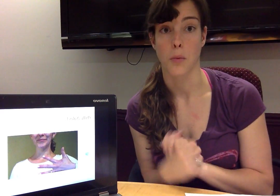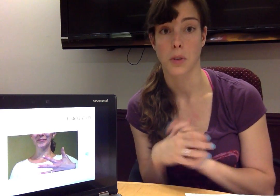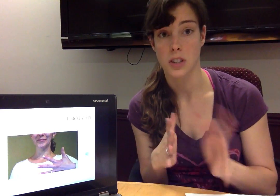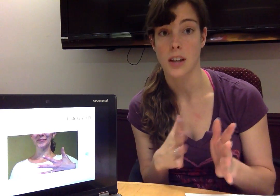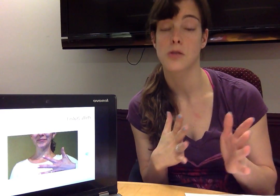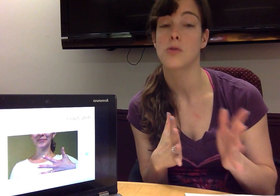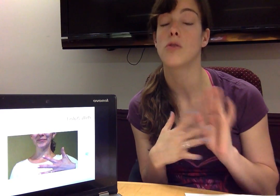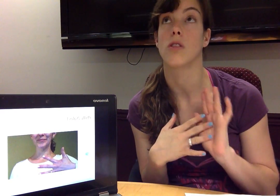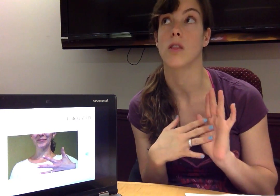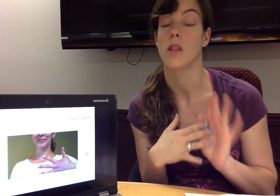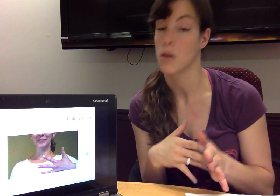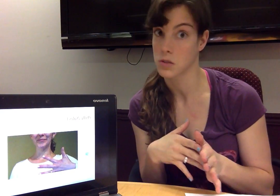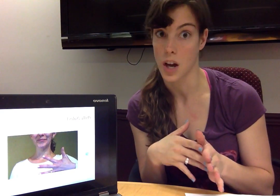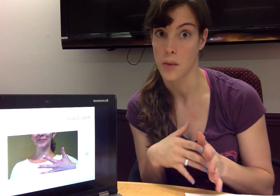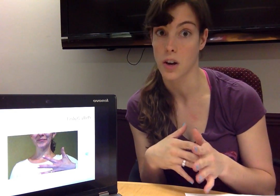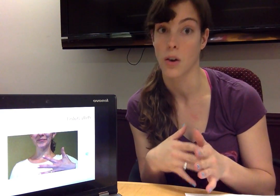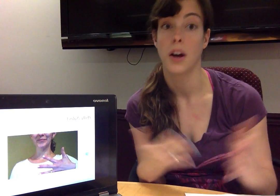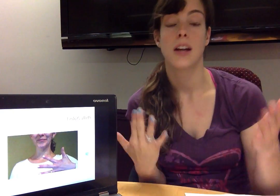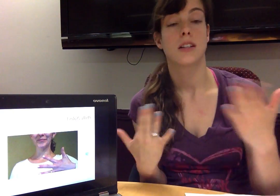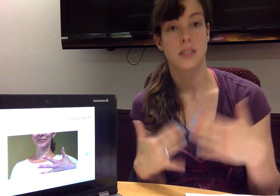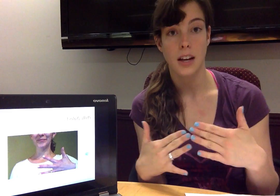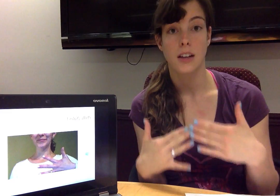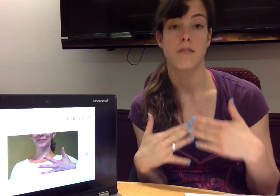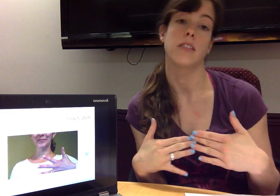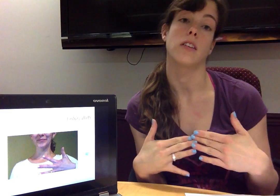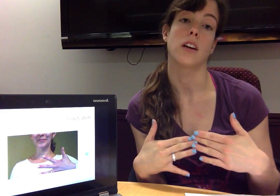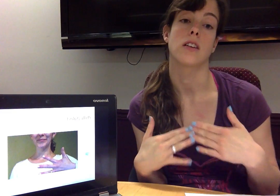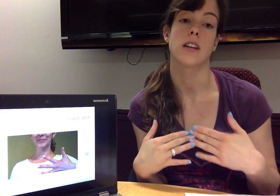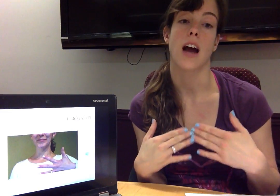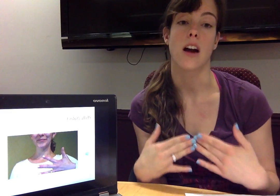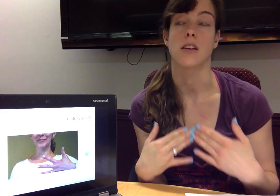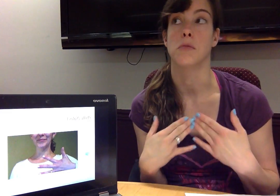of the Deaf individuals that went to that school a long time ago stayed in Philly because they had a lot of Deaf people so a lot of them didn't move. A lot of older signns have been passed down from generation to generation when other Deaf individuals